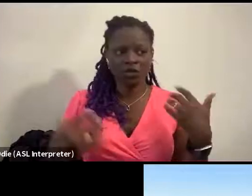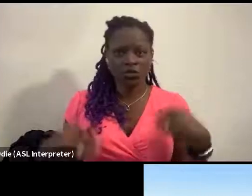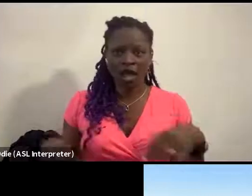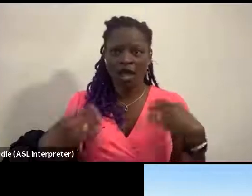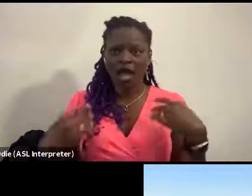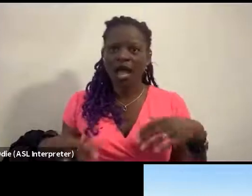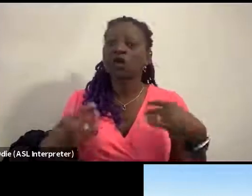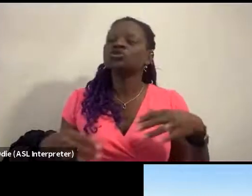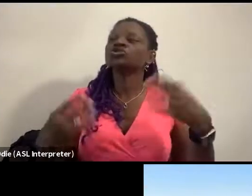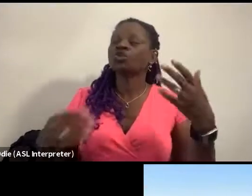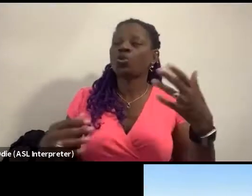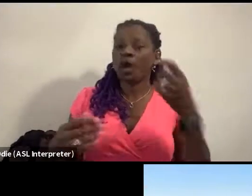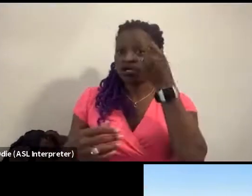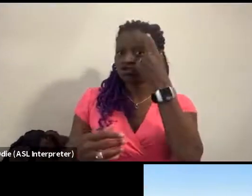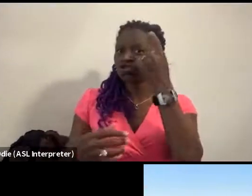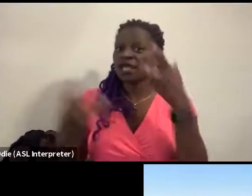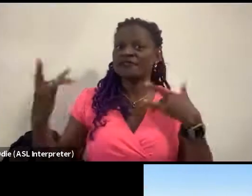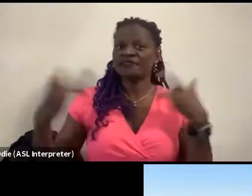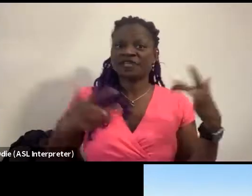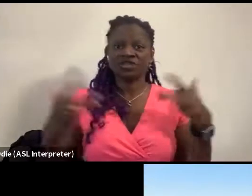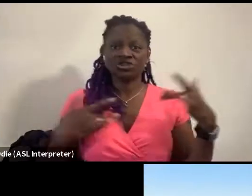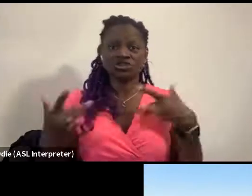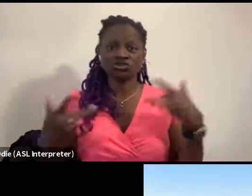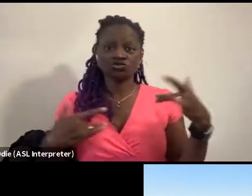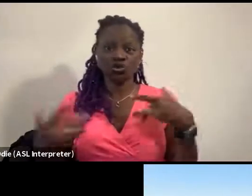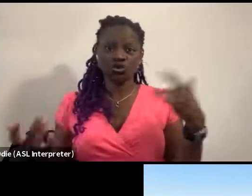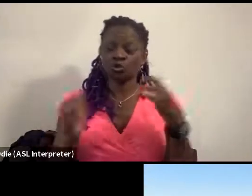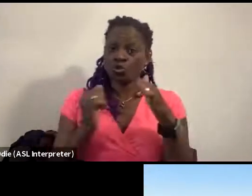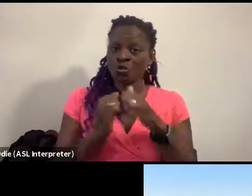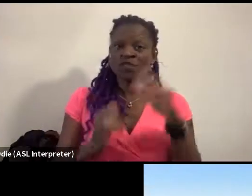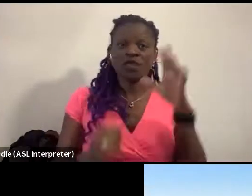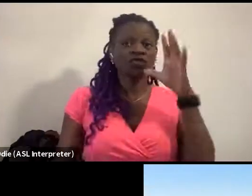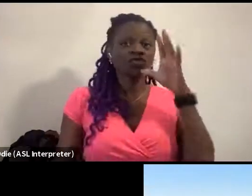...Raised about these six cases concerning and understand the need for caution.